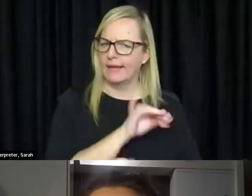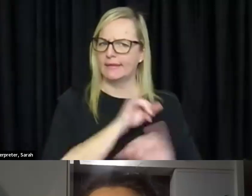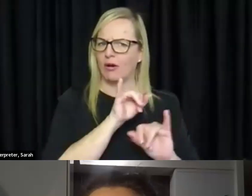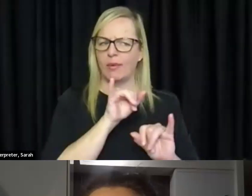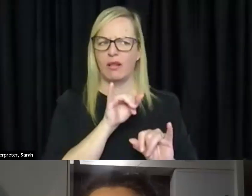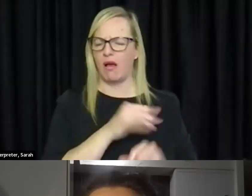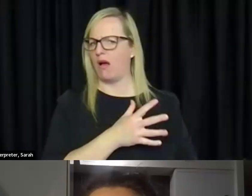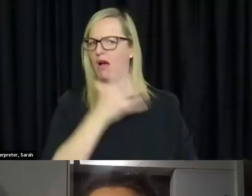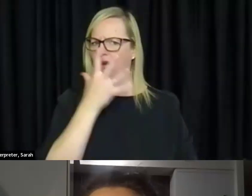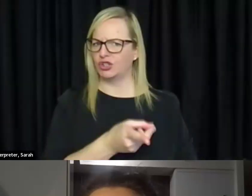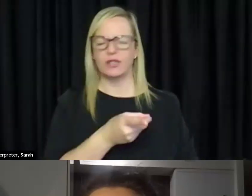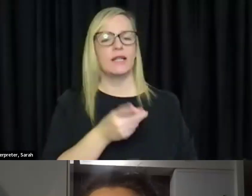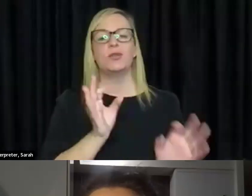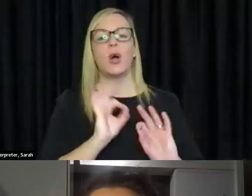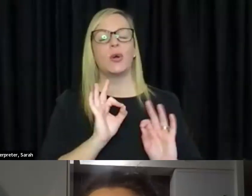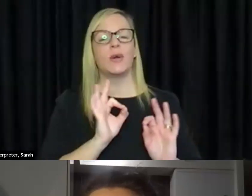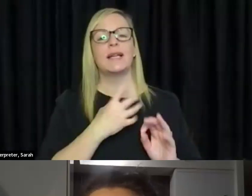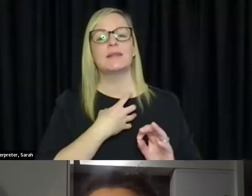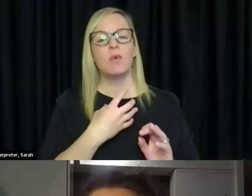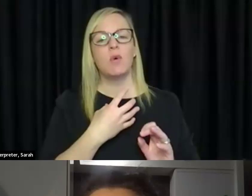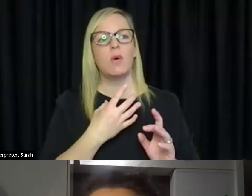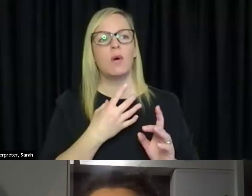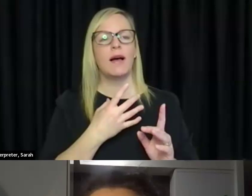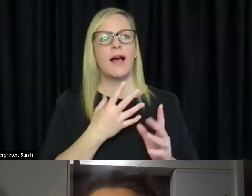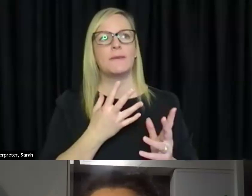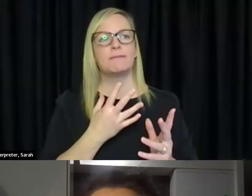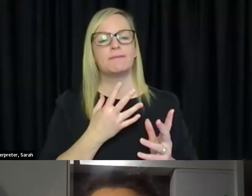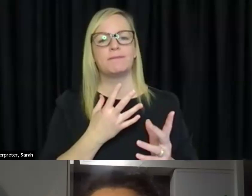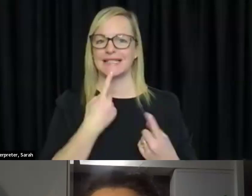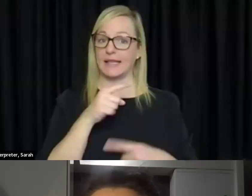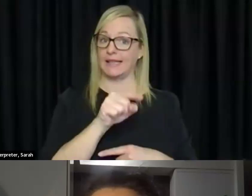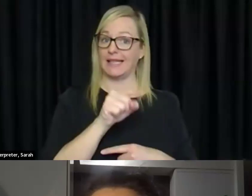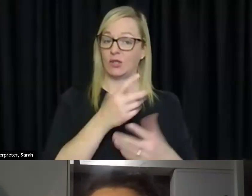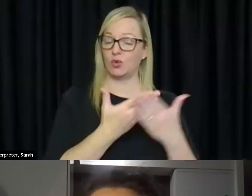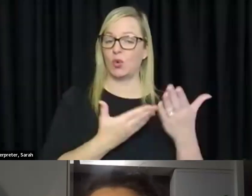or anything like that. I think it is more about using them as an opportunity to think to yourself